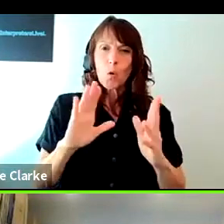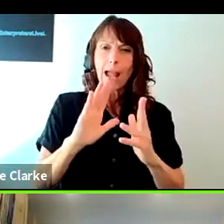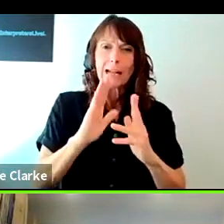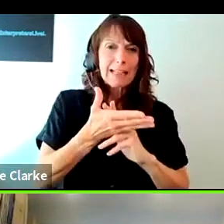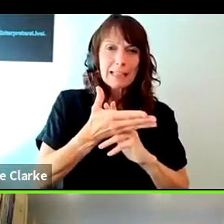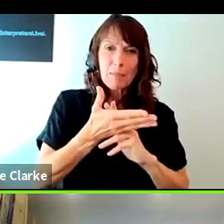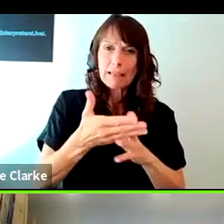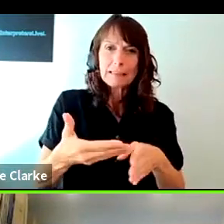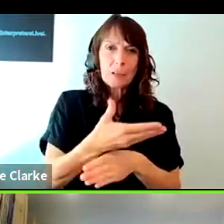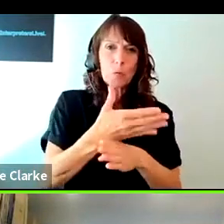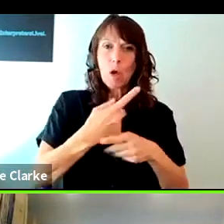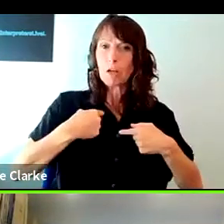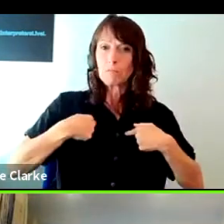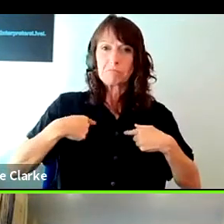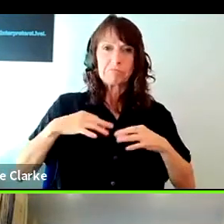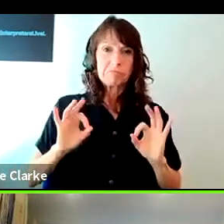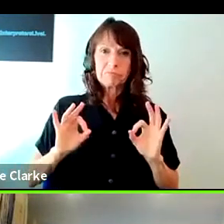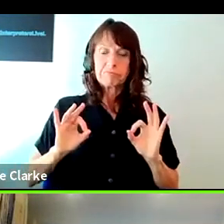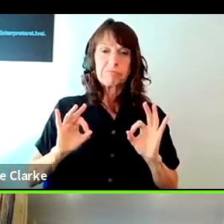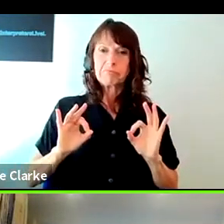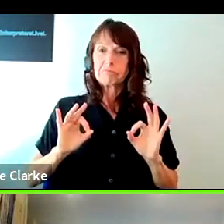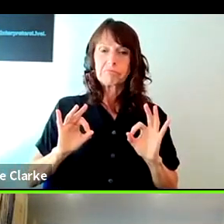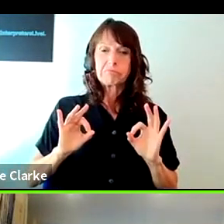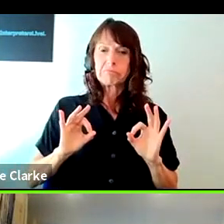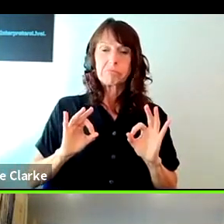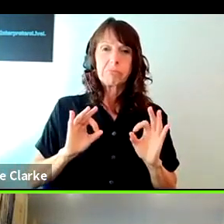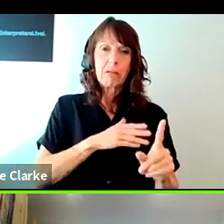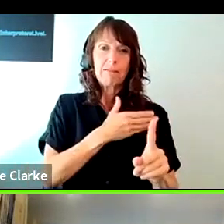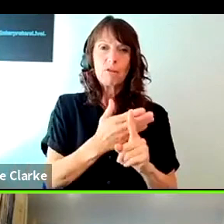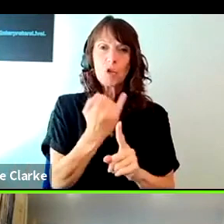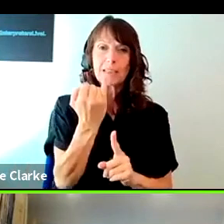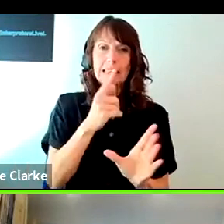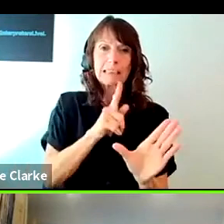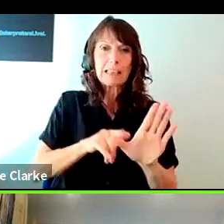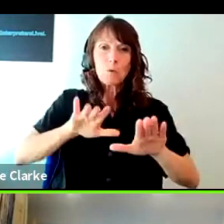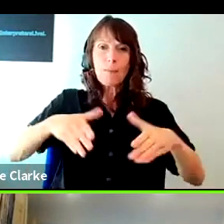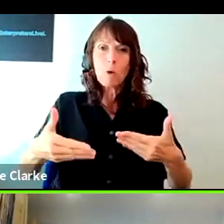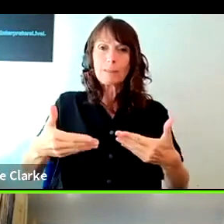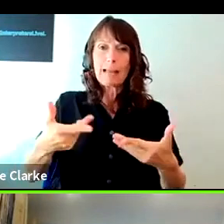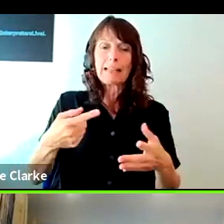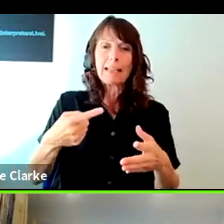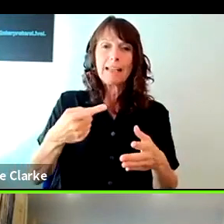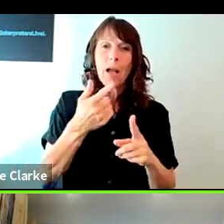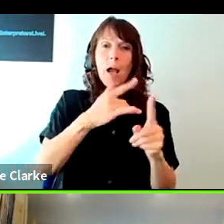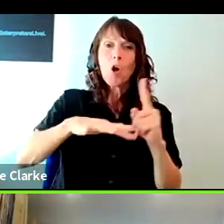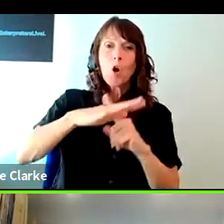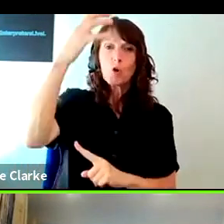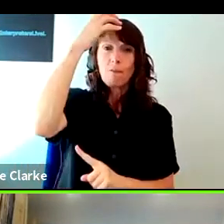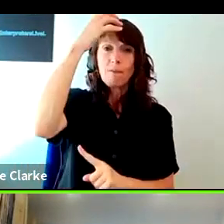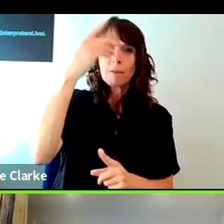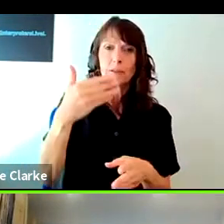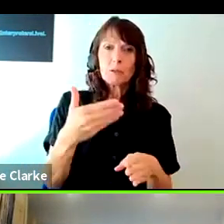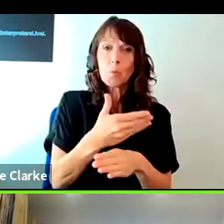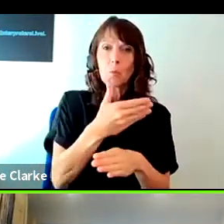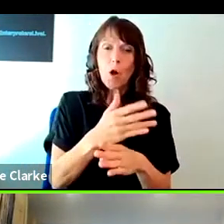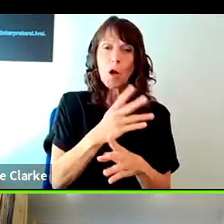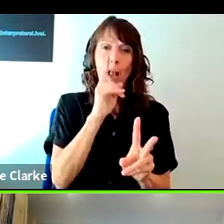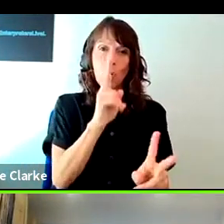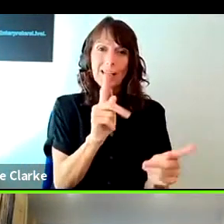for our first 16 years. And in the last three years, we've worked for over 20 public sector organizations.